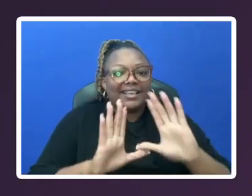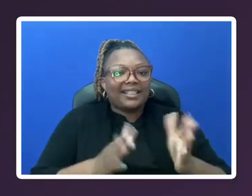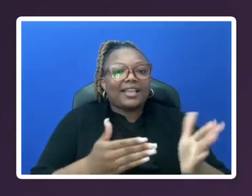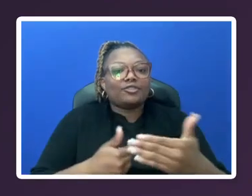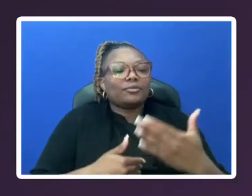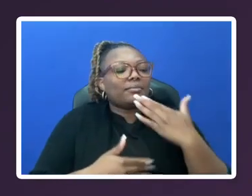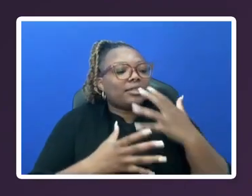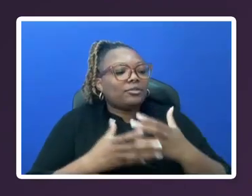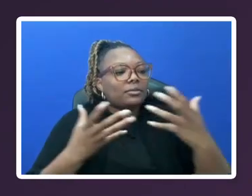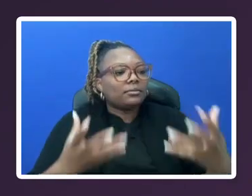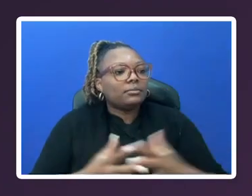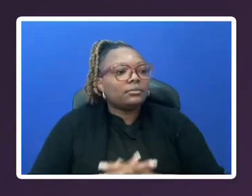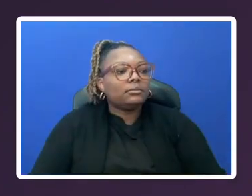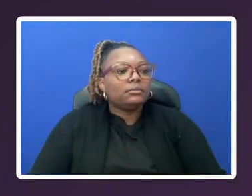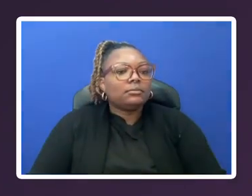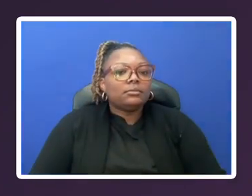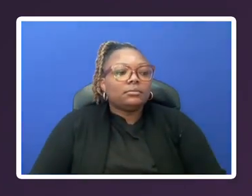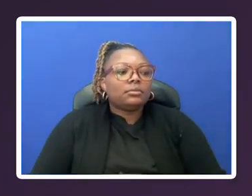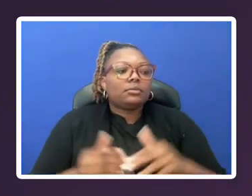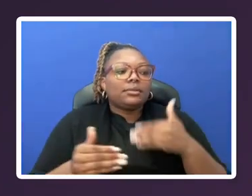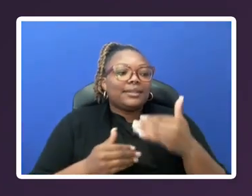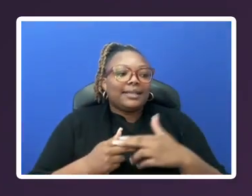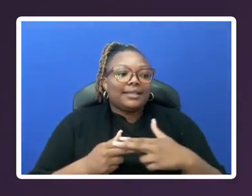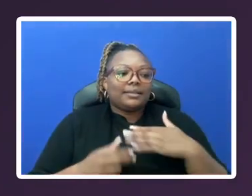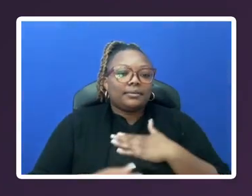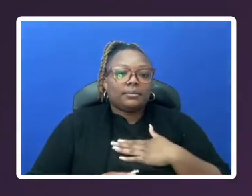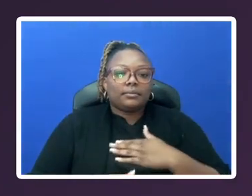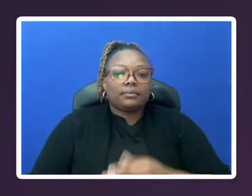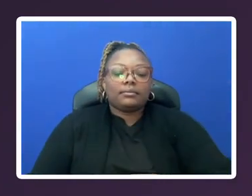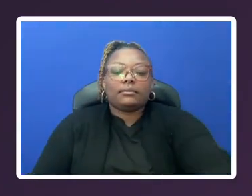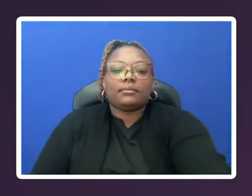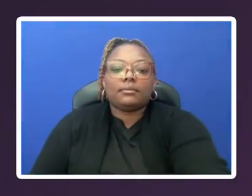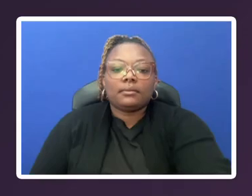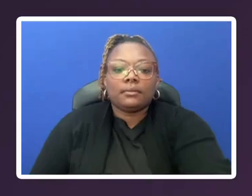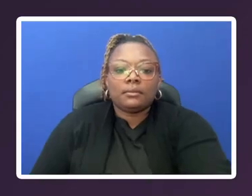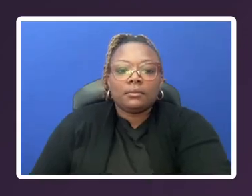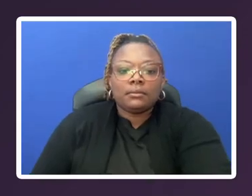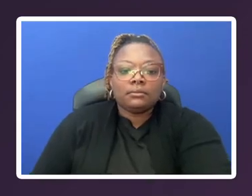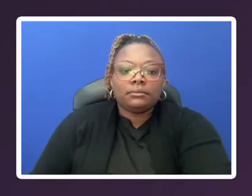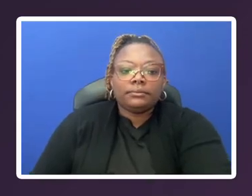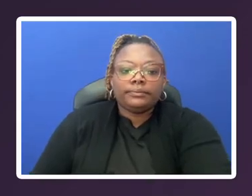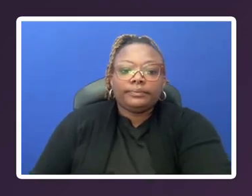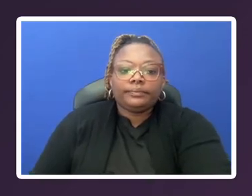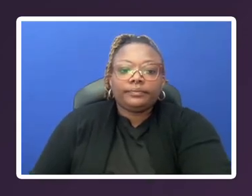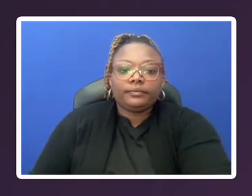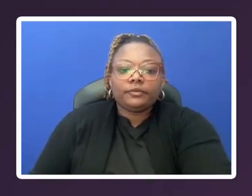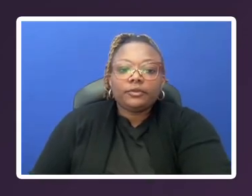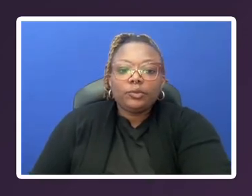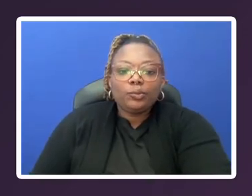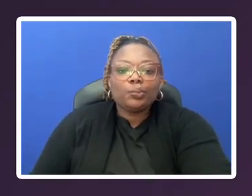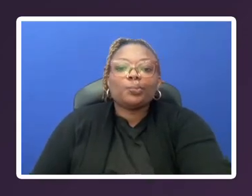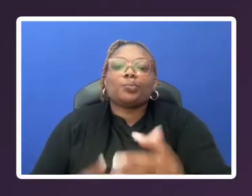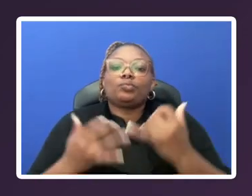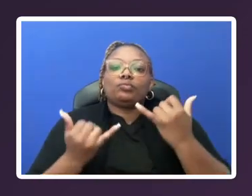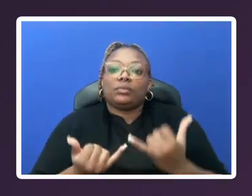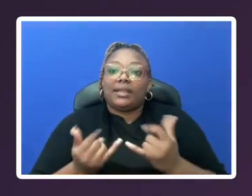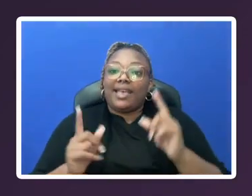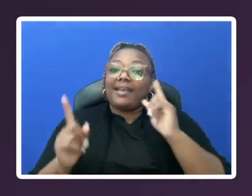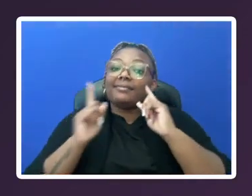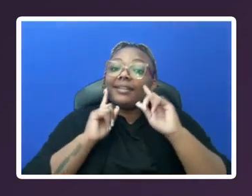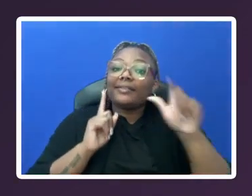Yeah, of course. Next slide, please. Now after hearing other stories, think of your community and